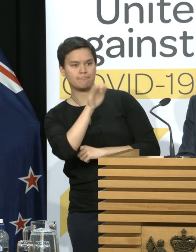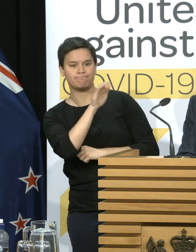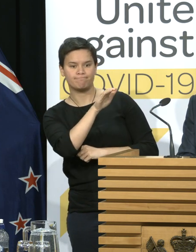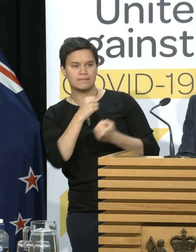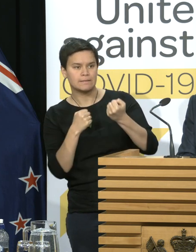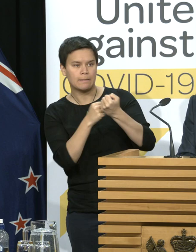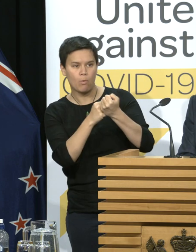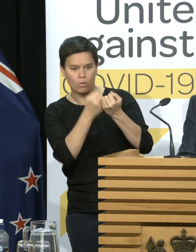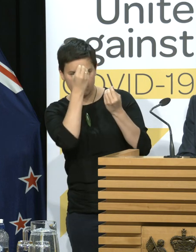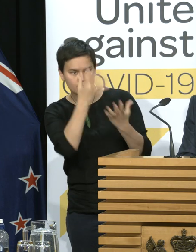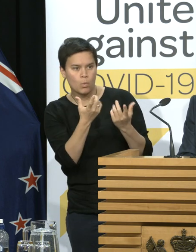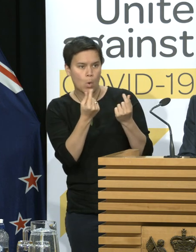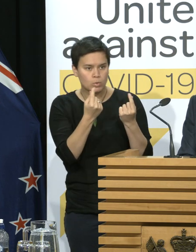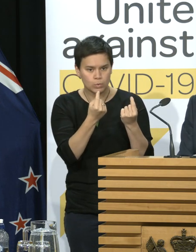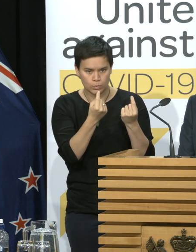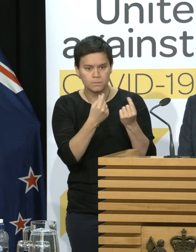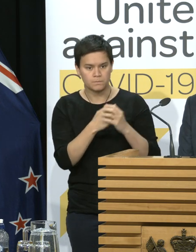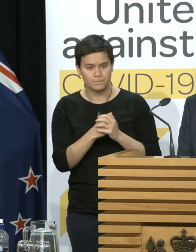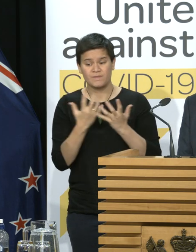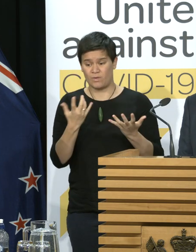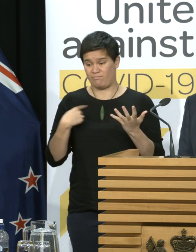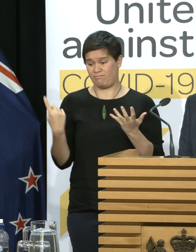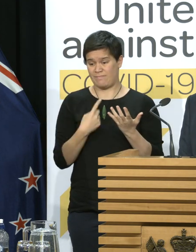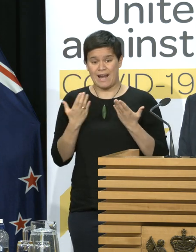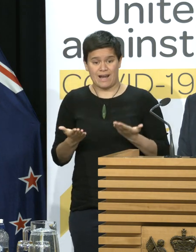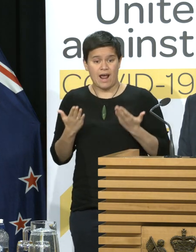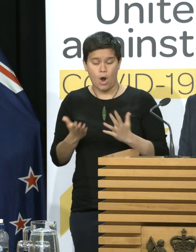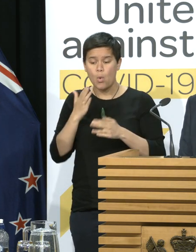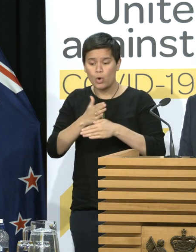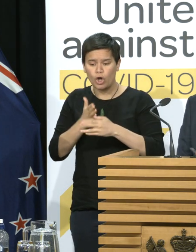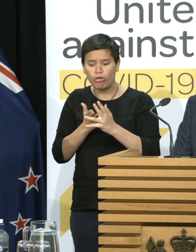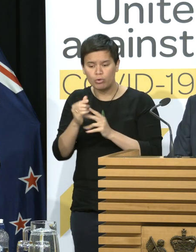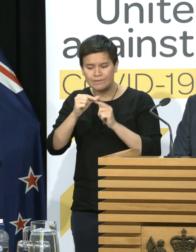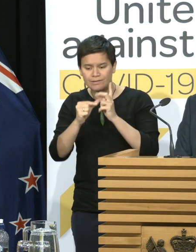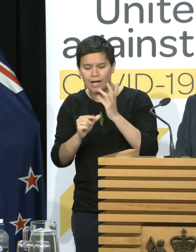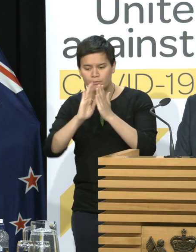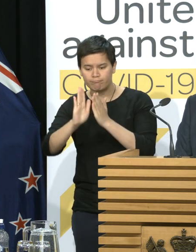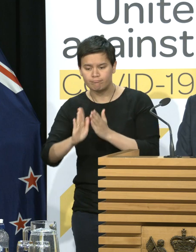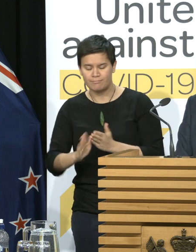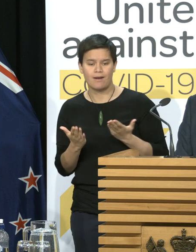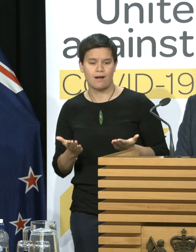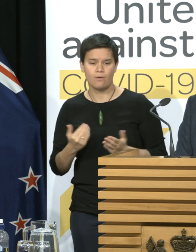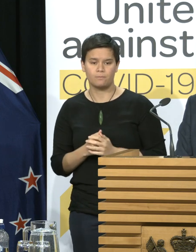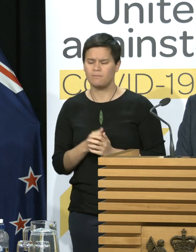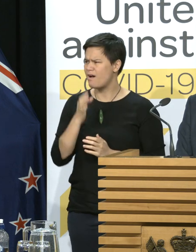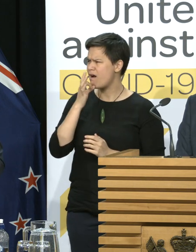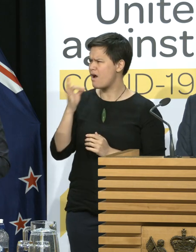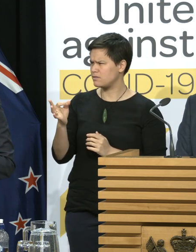But we're working very quickly to try and make sure we've got those answers as fast as we can. [INTERPOSING VOICES] Is it cabinet that presses that go button,